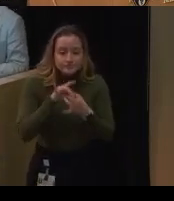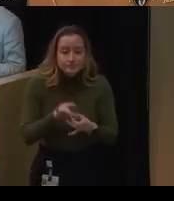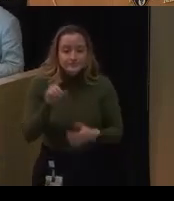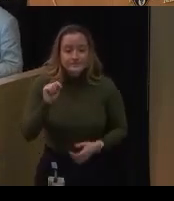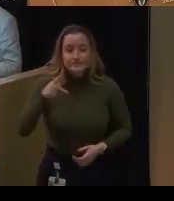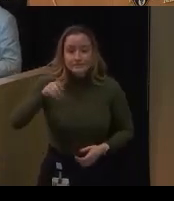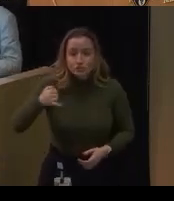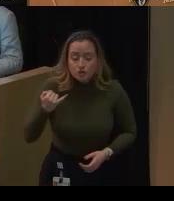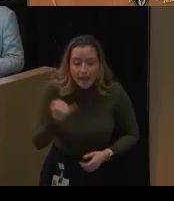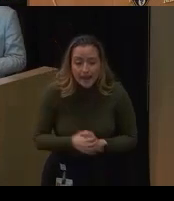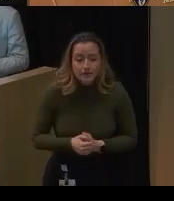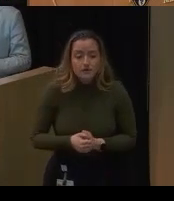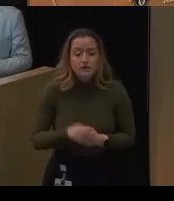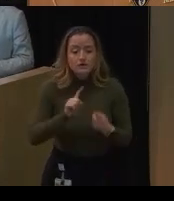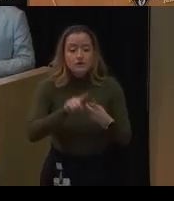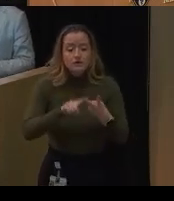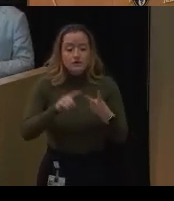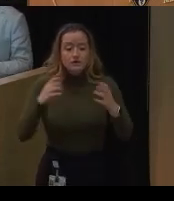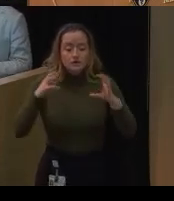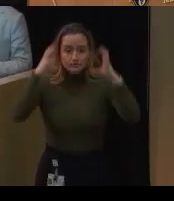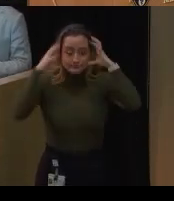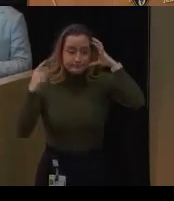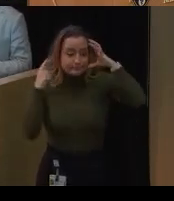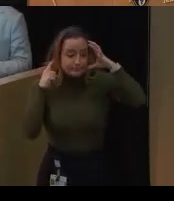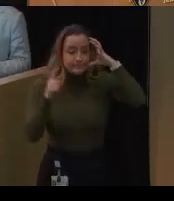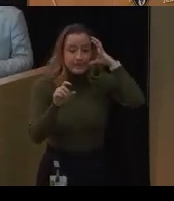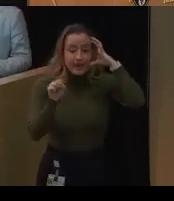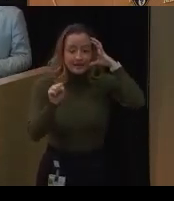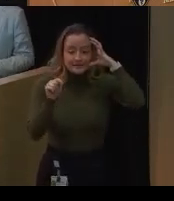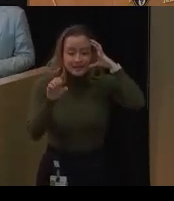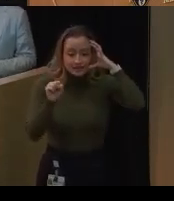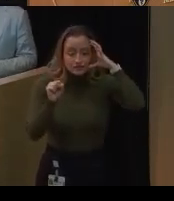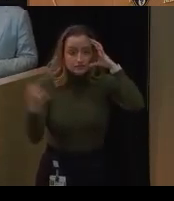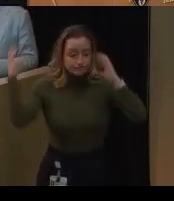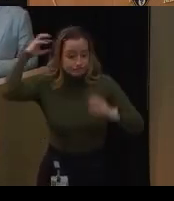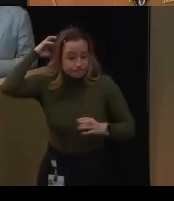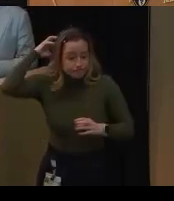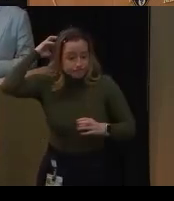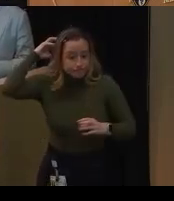the superior temporal sulcus or STS medial prefrontal cortex for mpfc and the pre-cunious